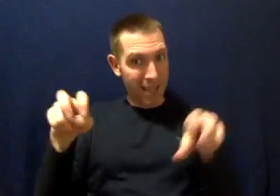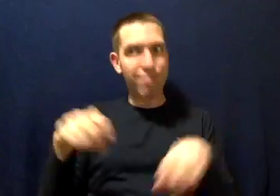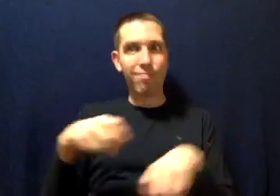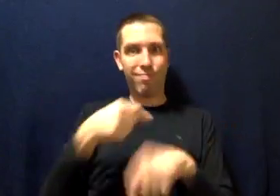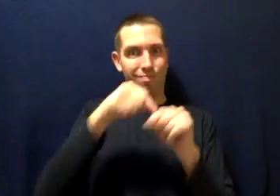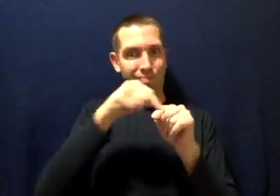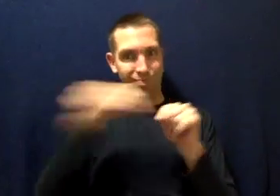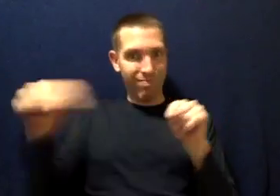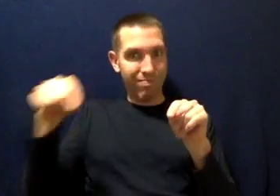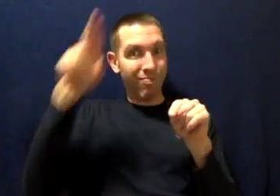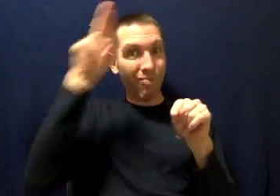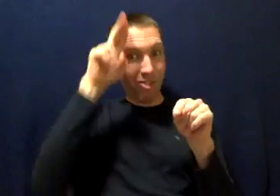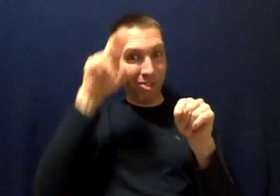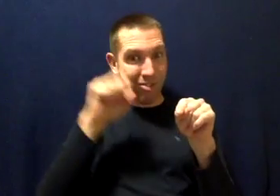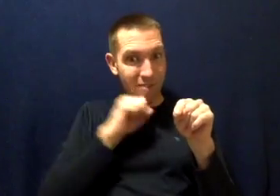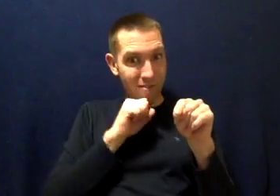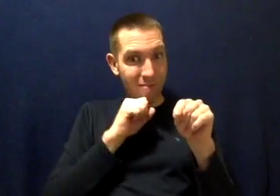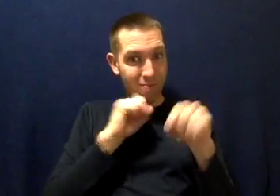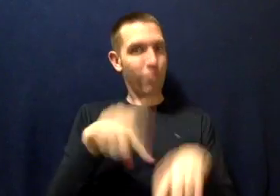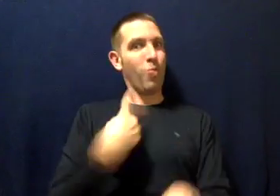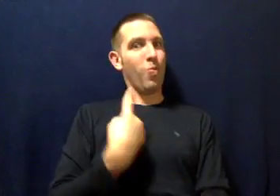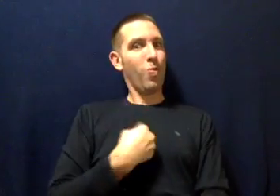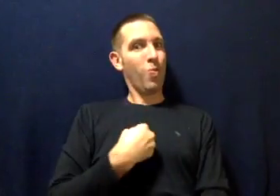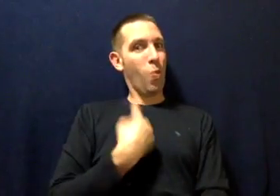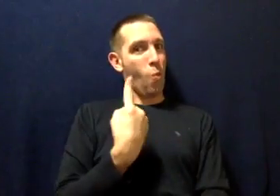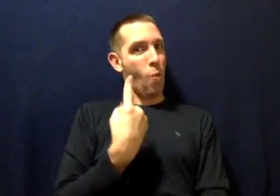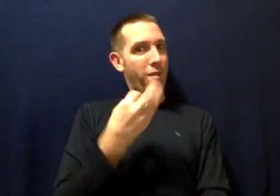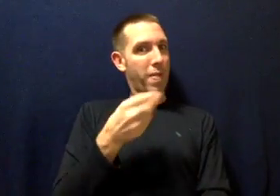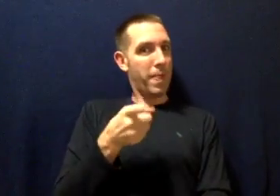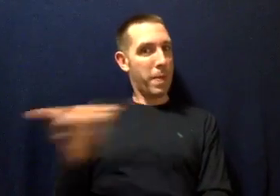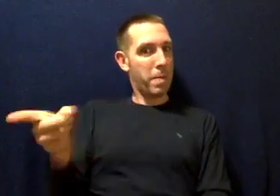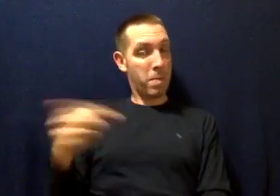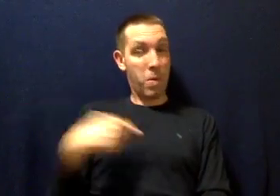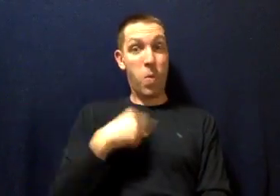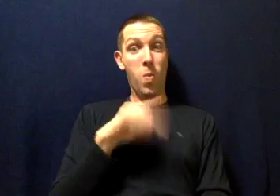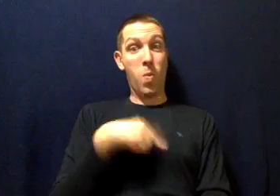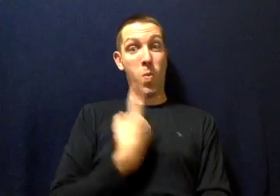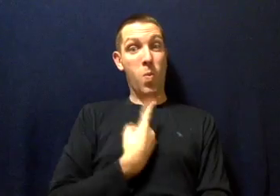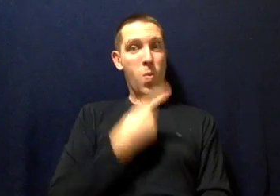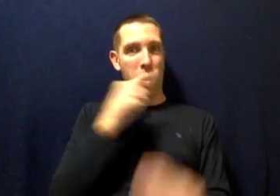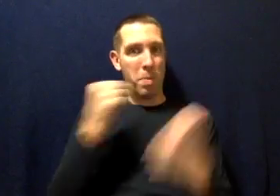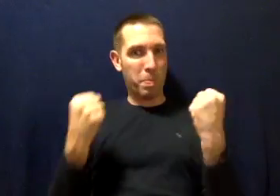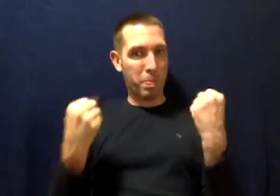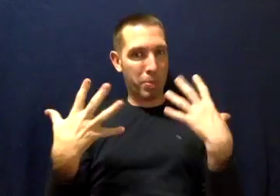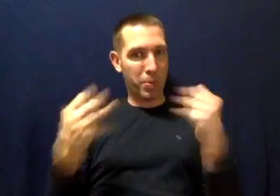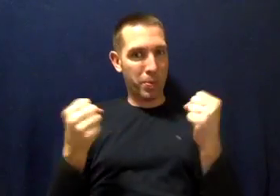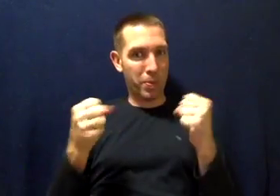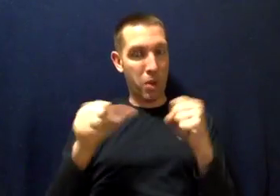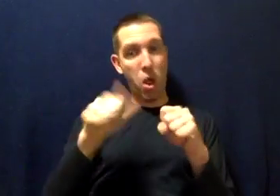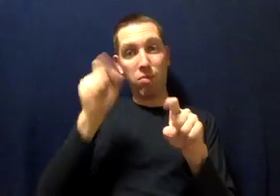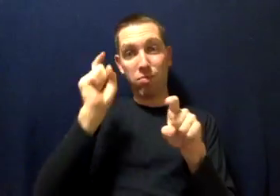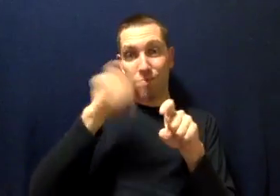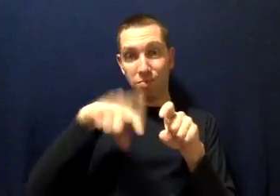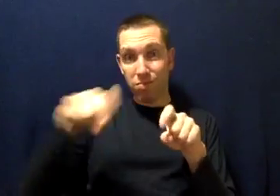of people with Usher syndrome. I was the only one on the panel who signed.